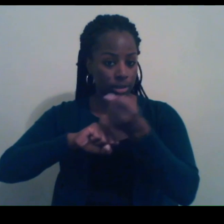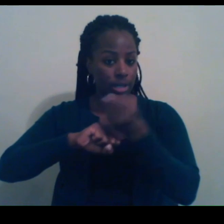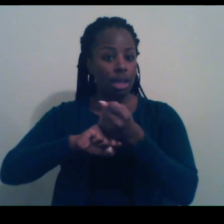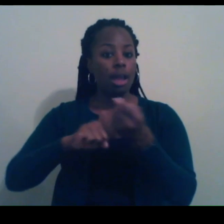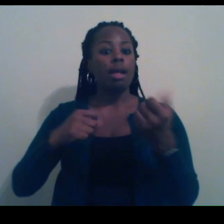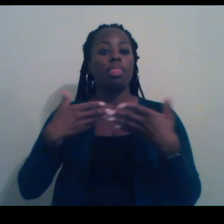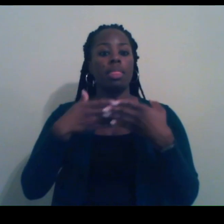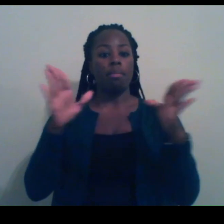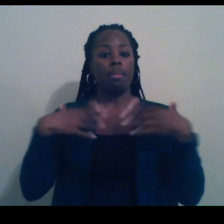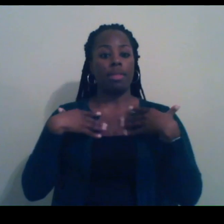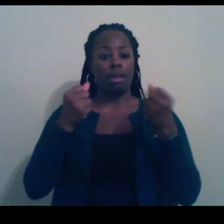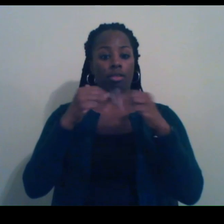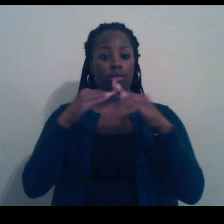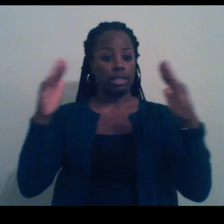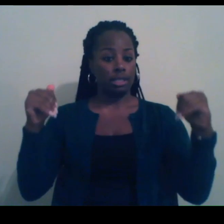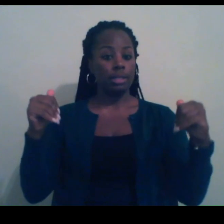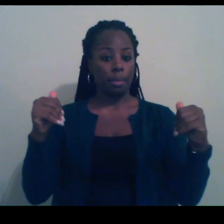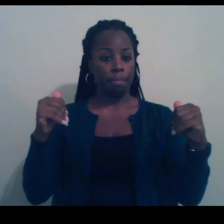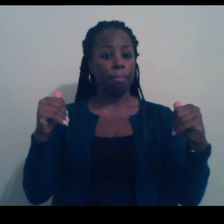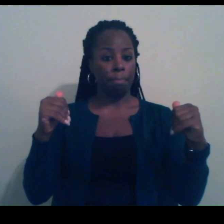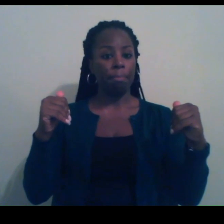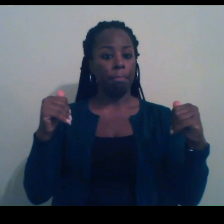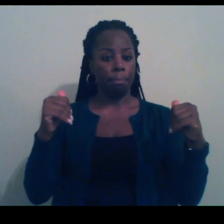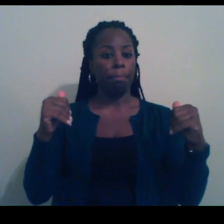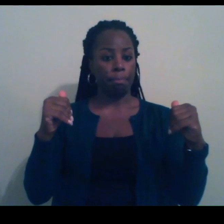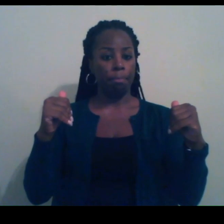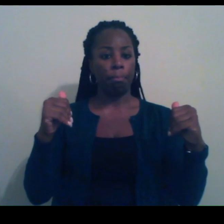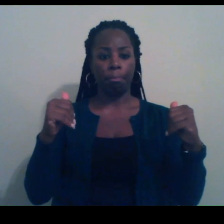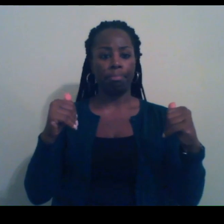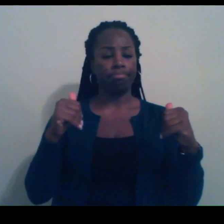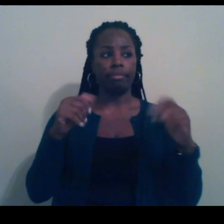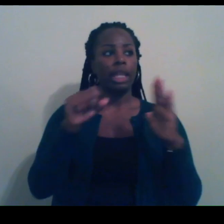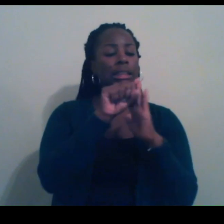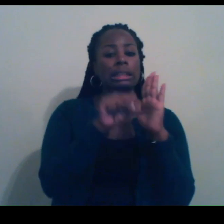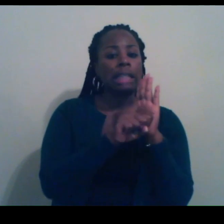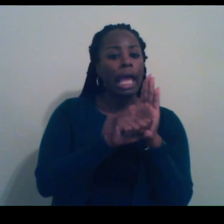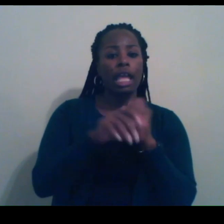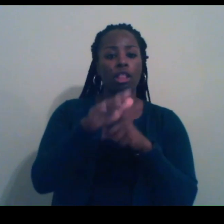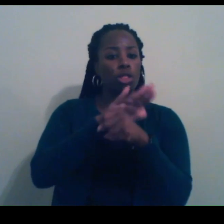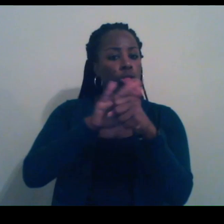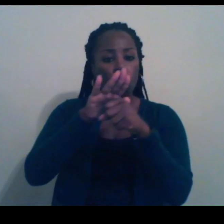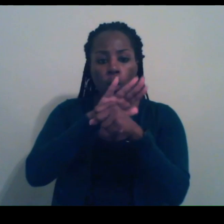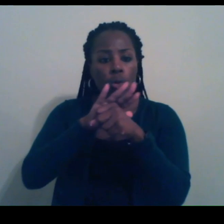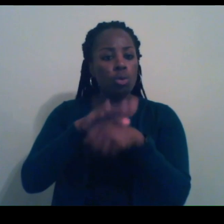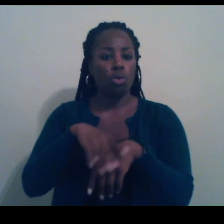nation which is a state local tribal and territorial health departments and these